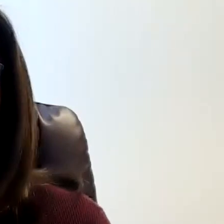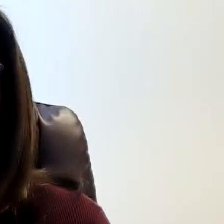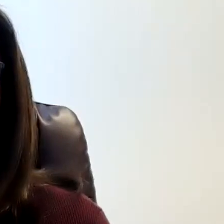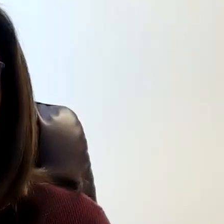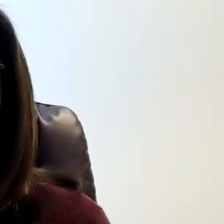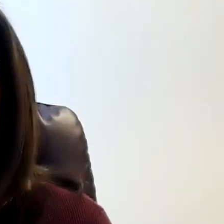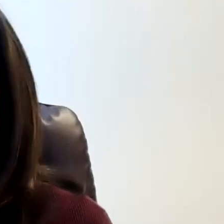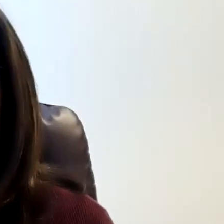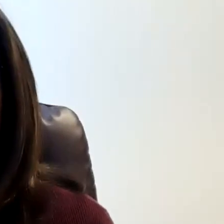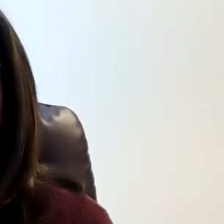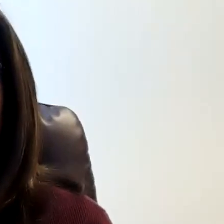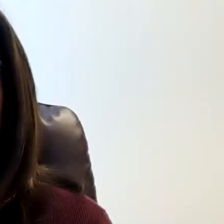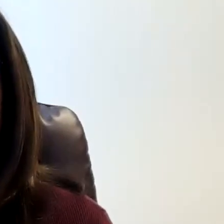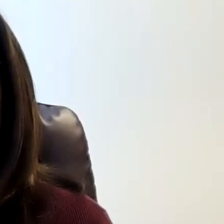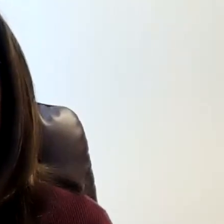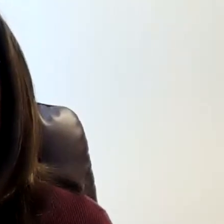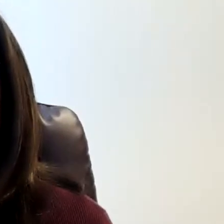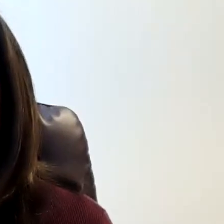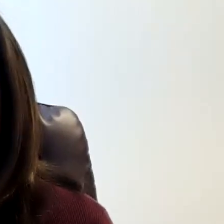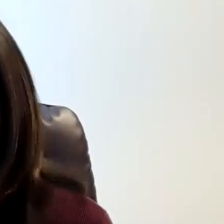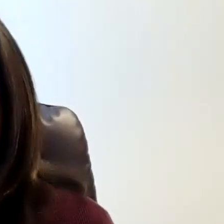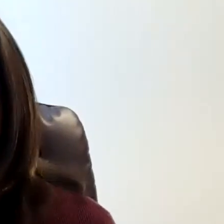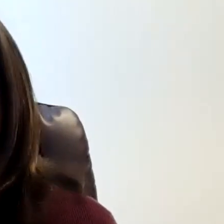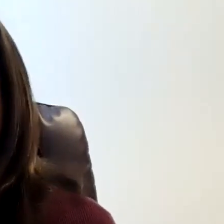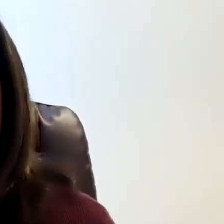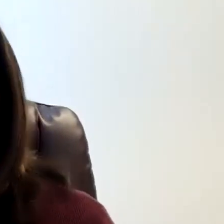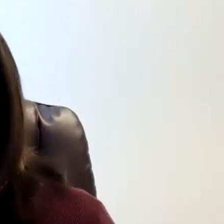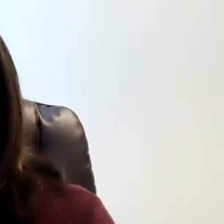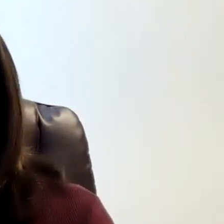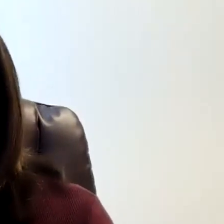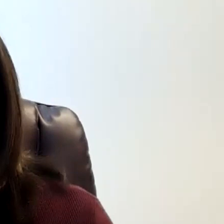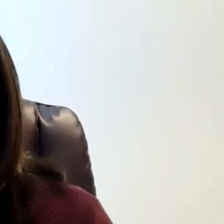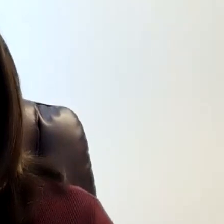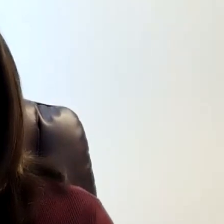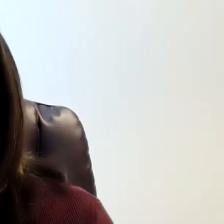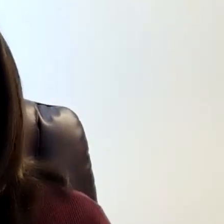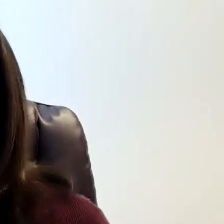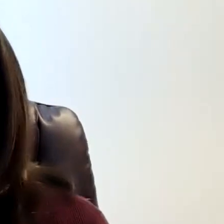in the supported decision-making arena. And I personally learned a lot from them.